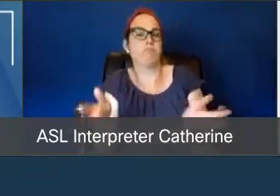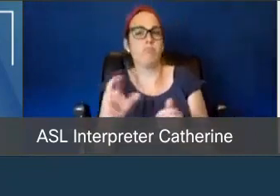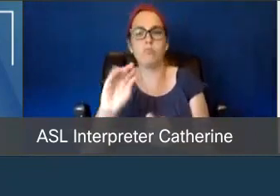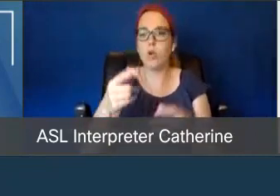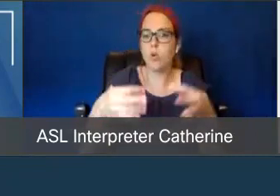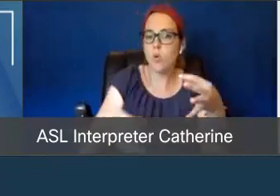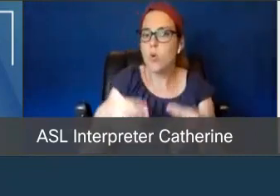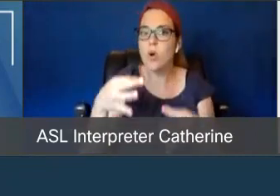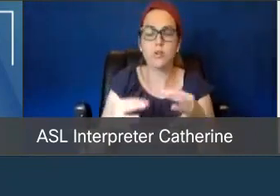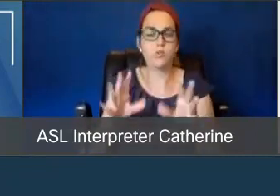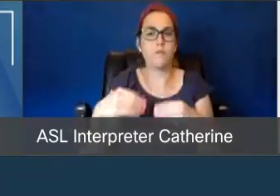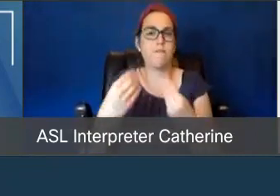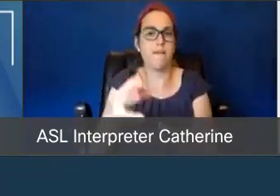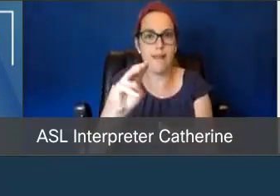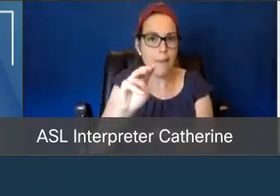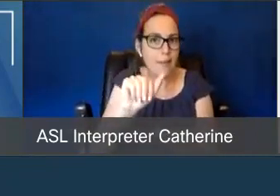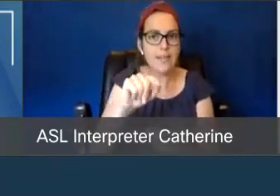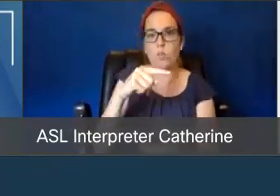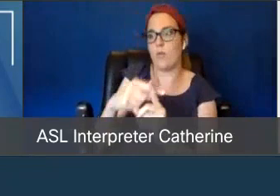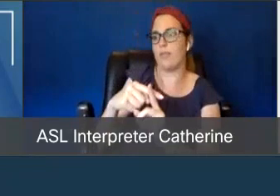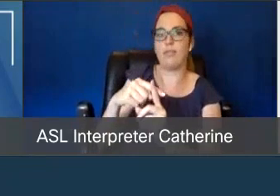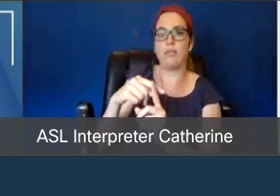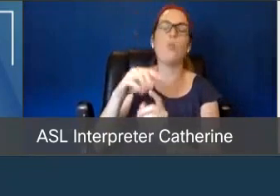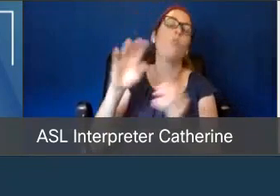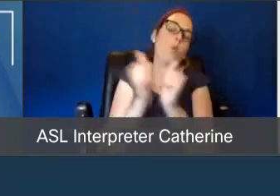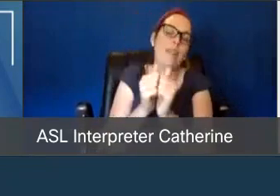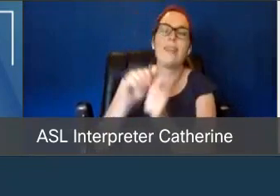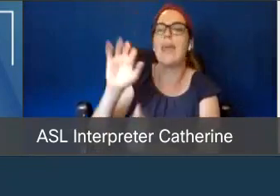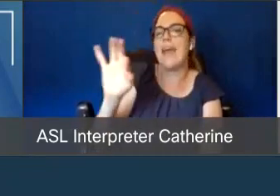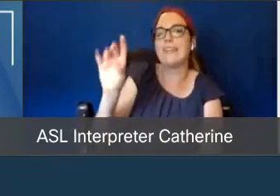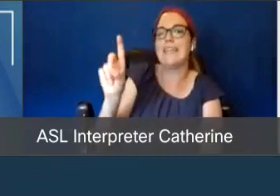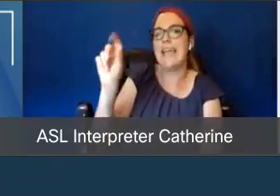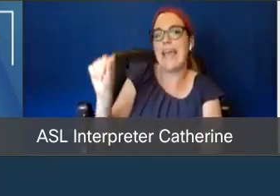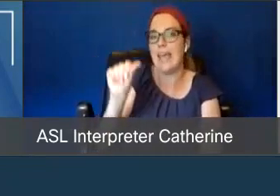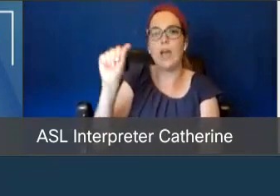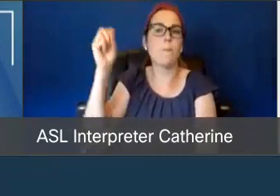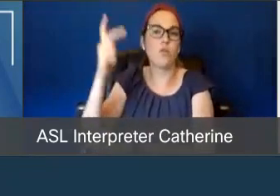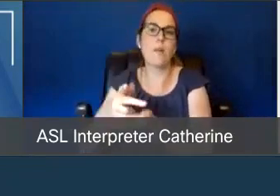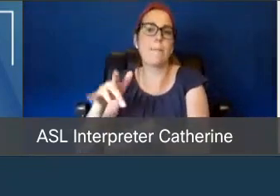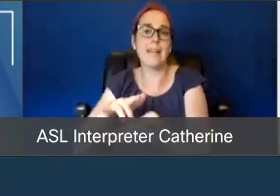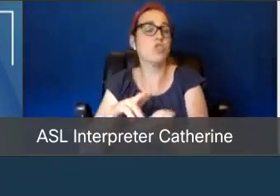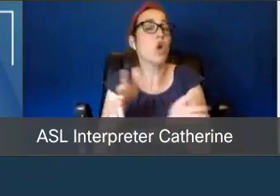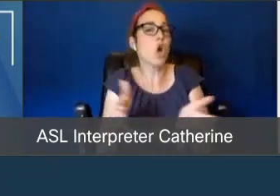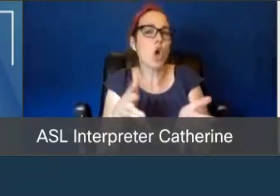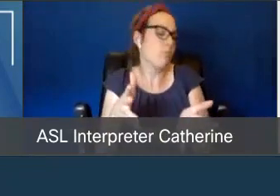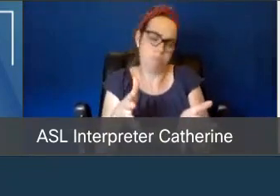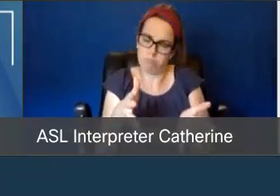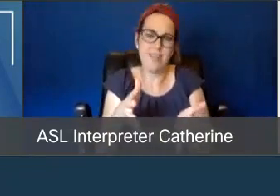to FDA approved medications. They're no longer just encouraged but it's required. Therefore if drug courts are interested in future SAMHSA